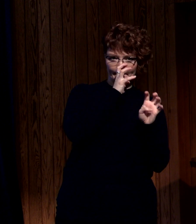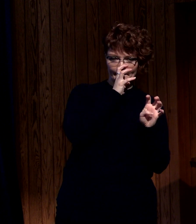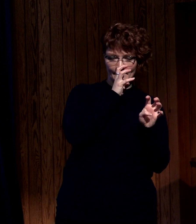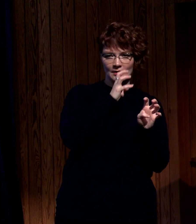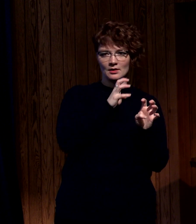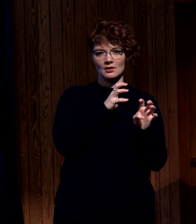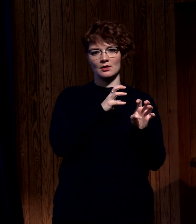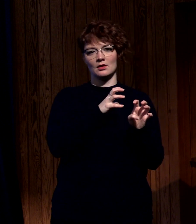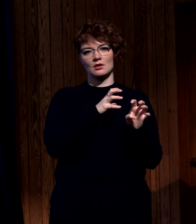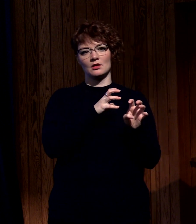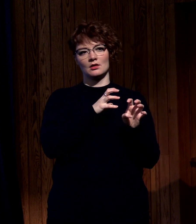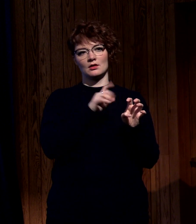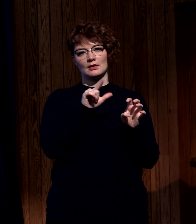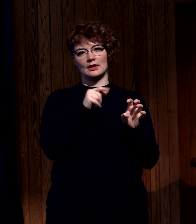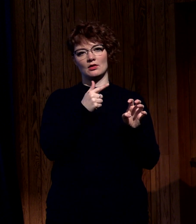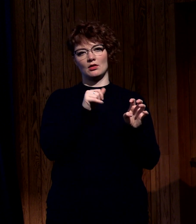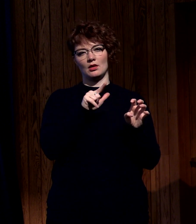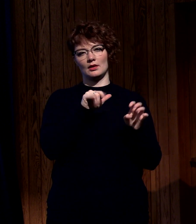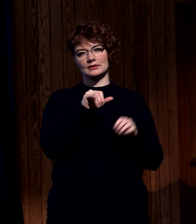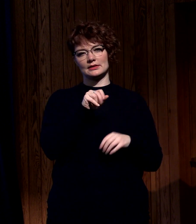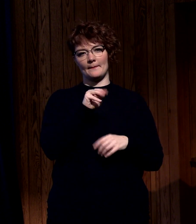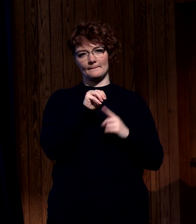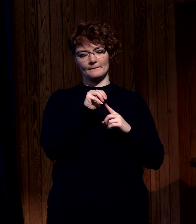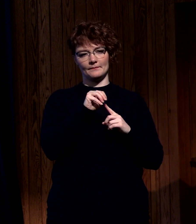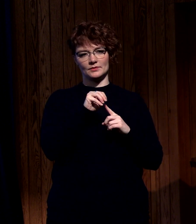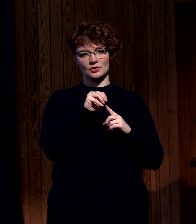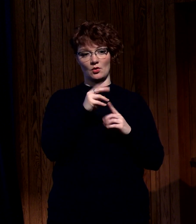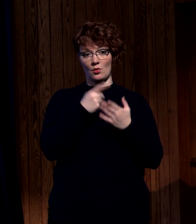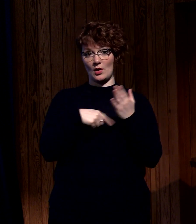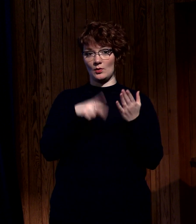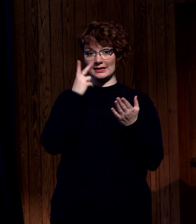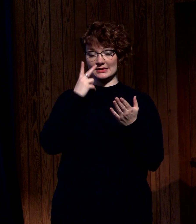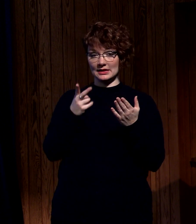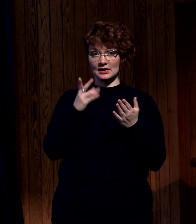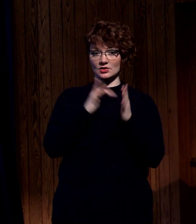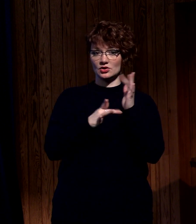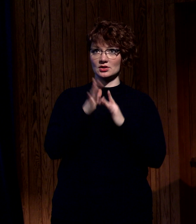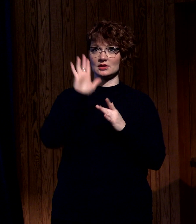we bear witness to is the transformation Jesus is doing at